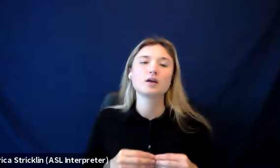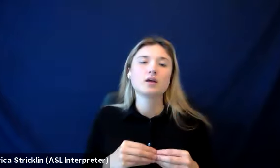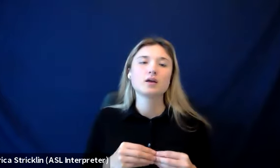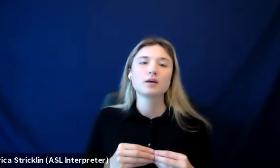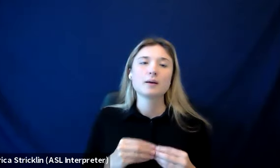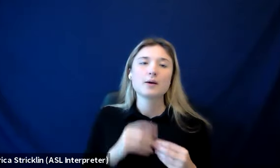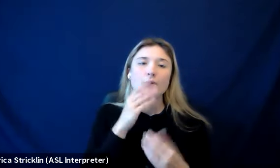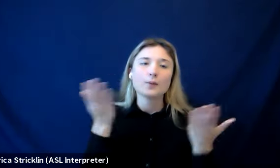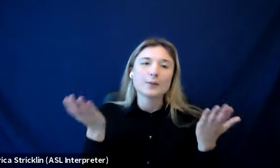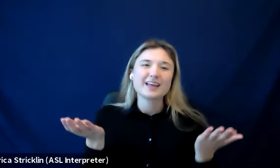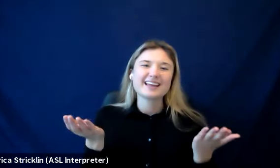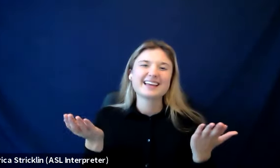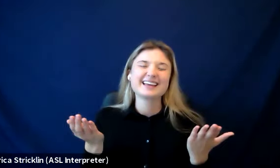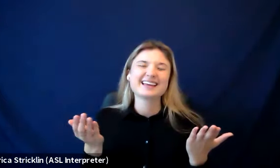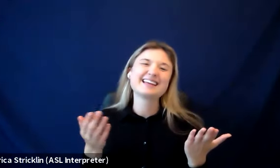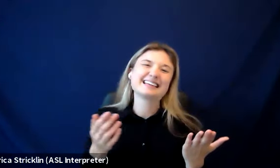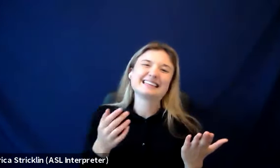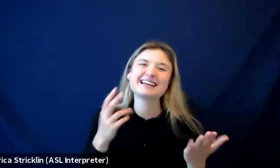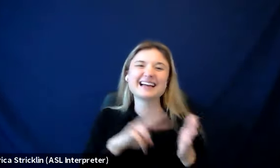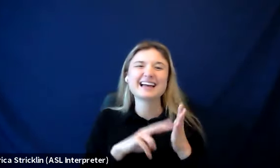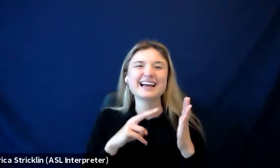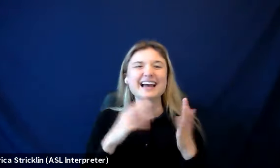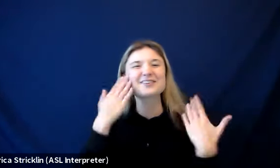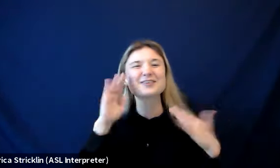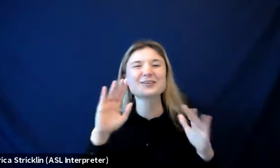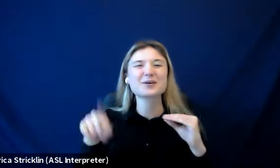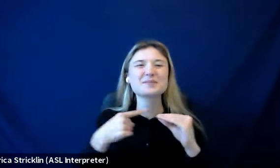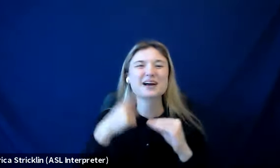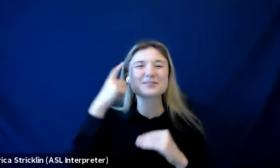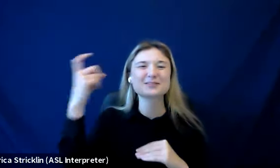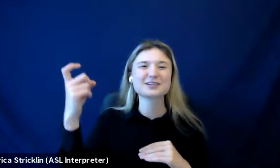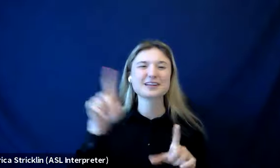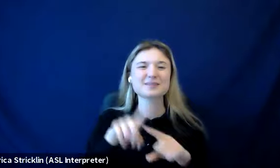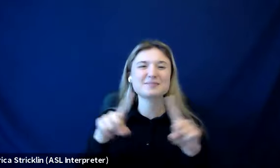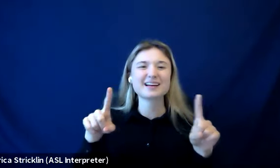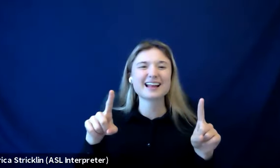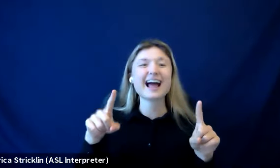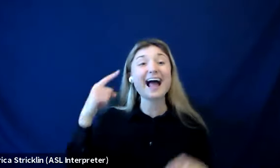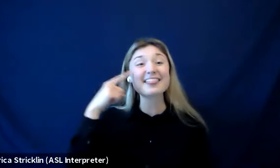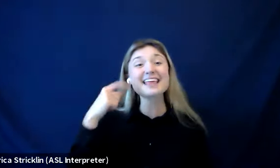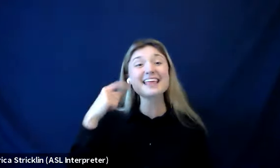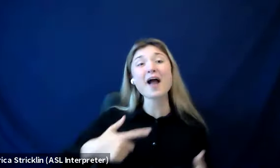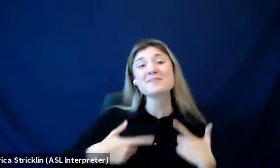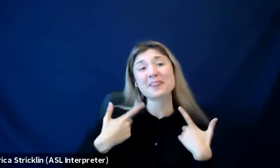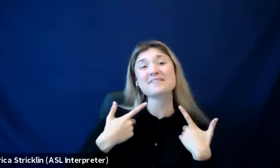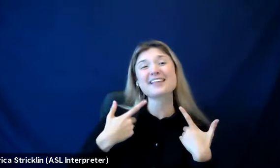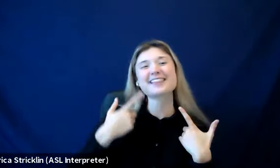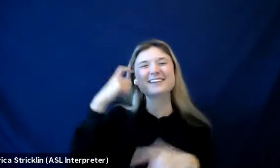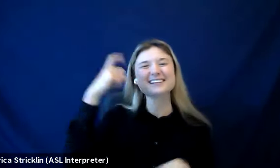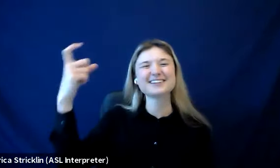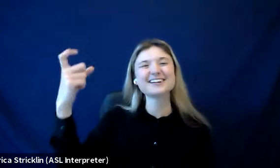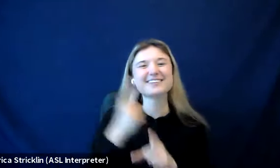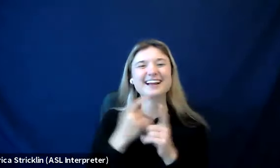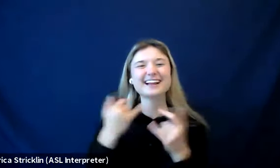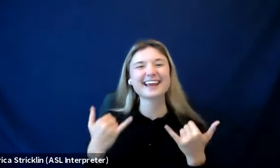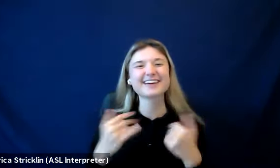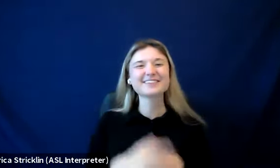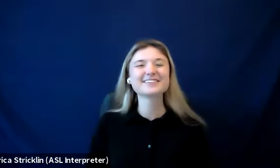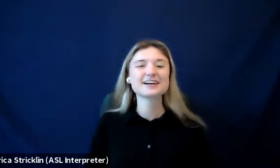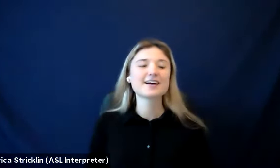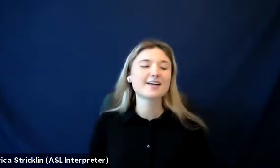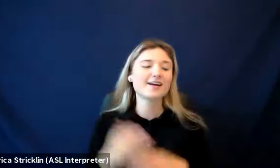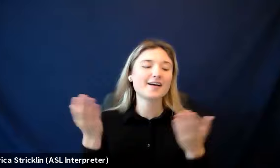I'm on dream but I am living the dream.